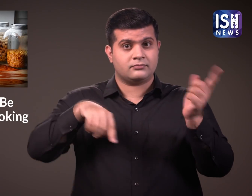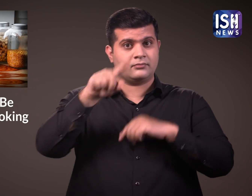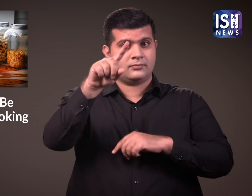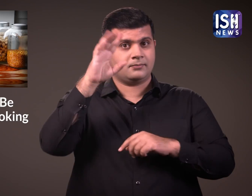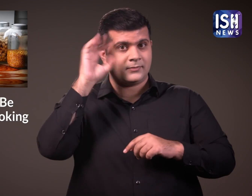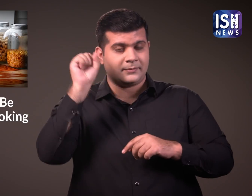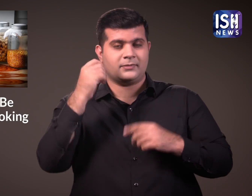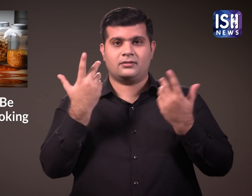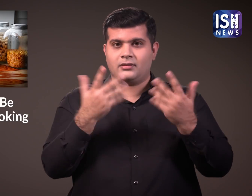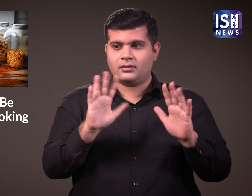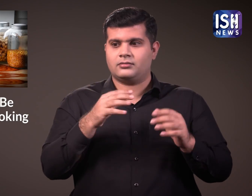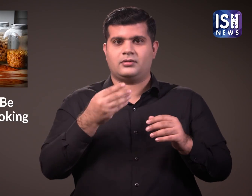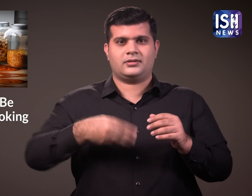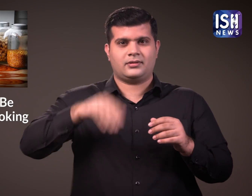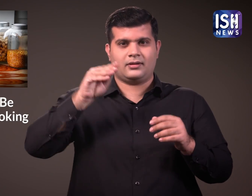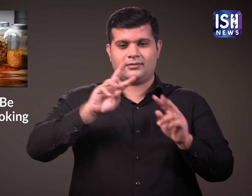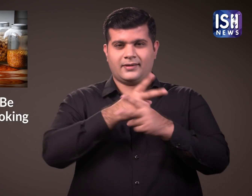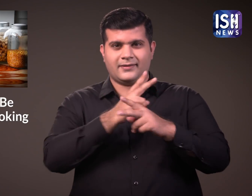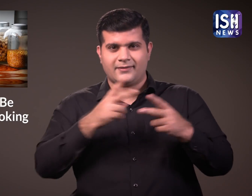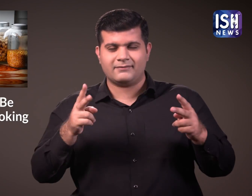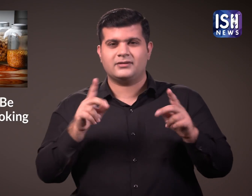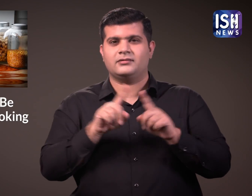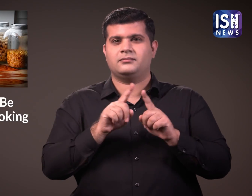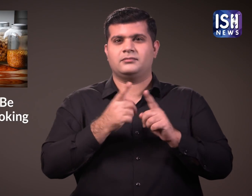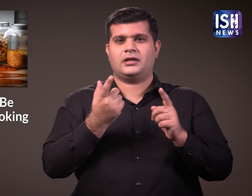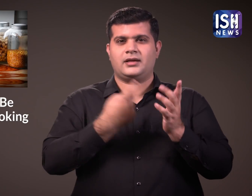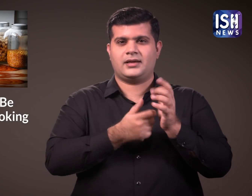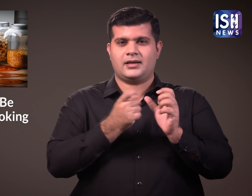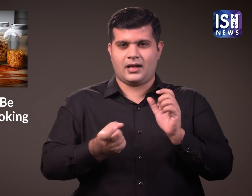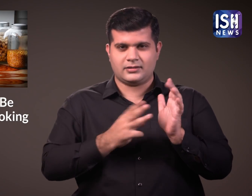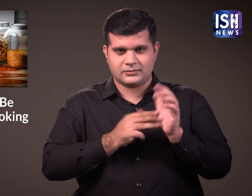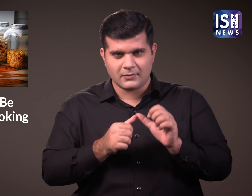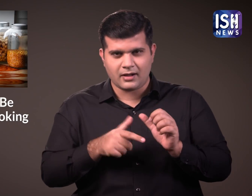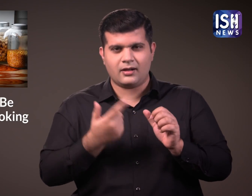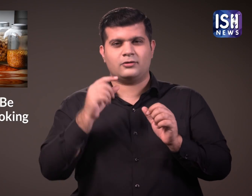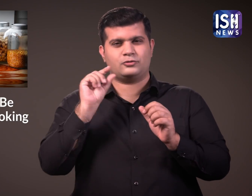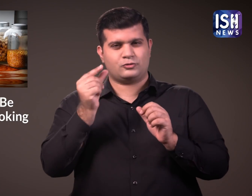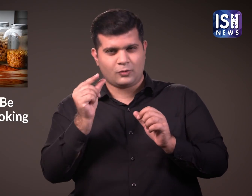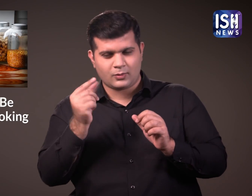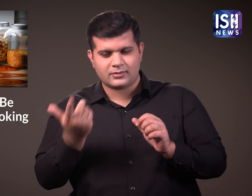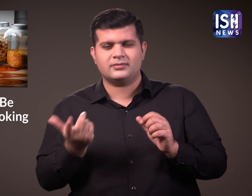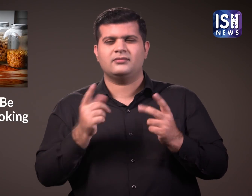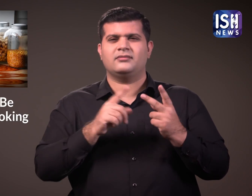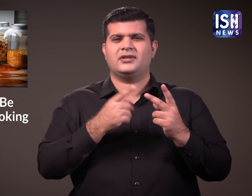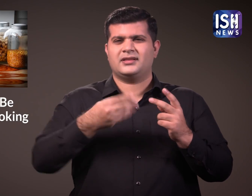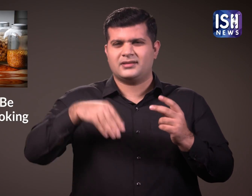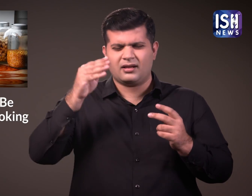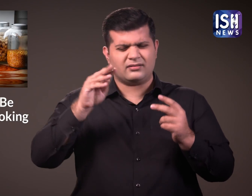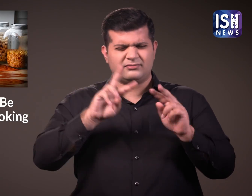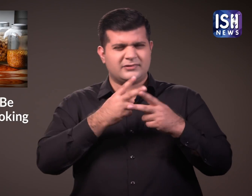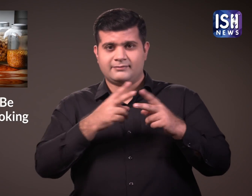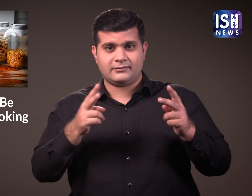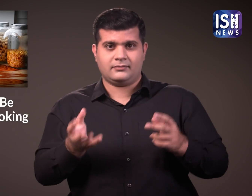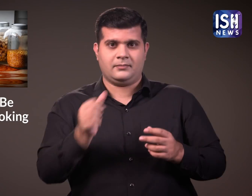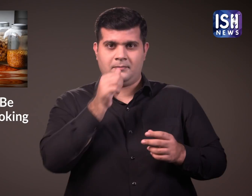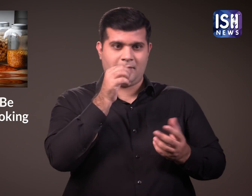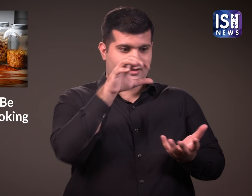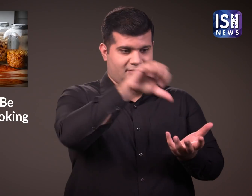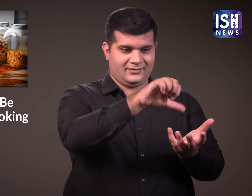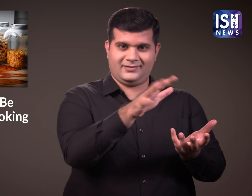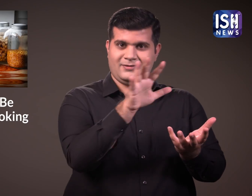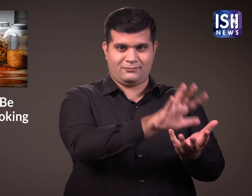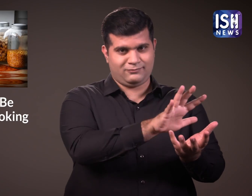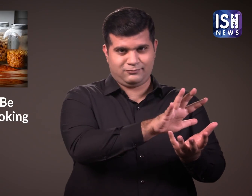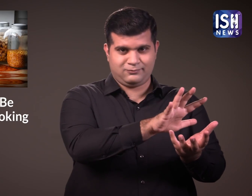But remember the water in which lentils like rajma or chole are soaked overnight